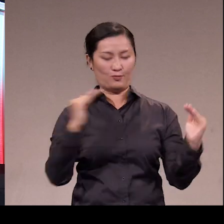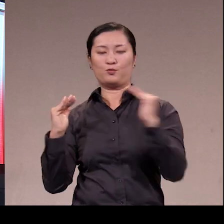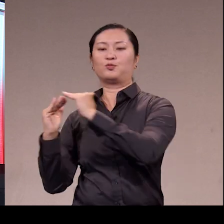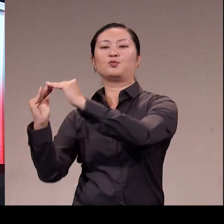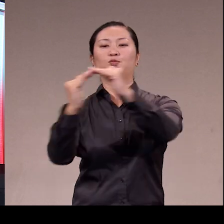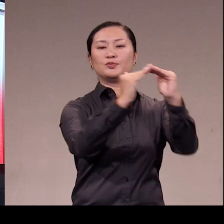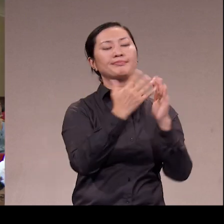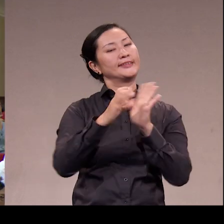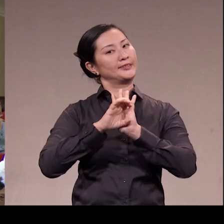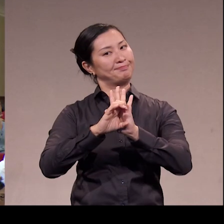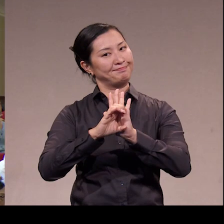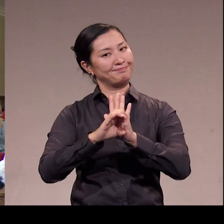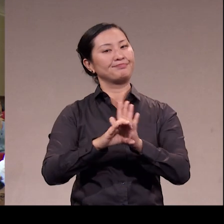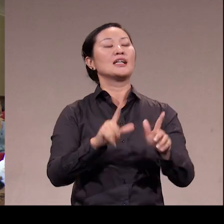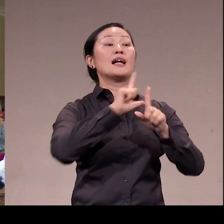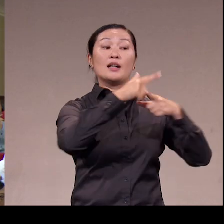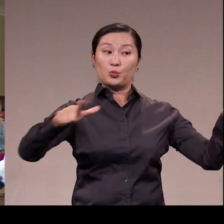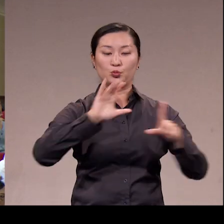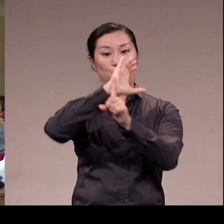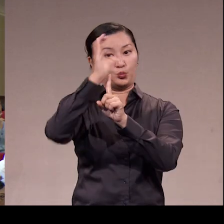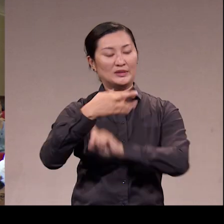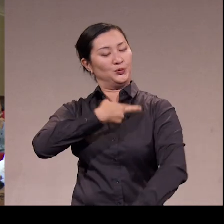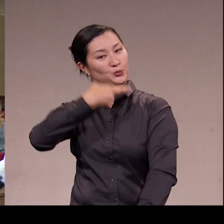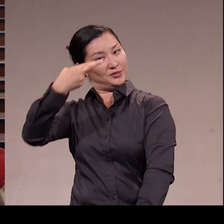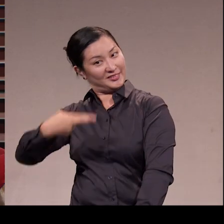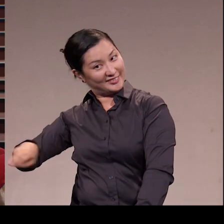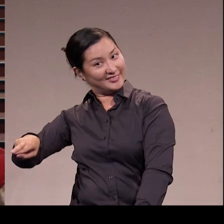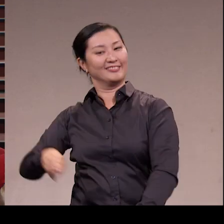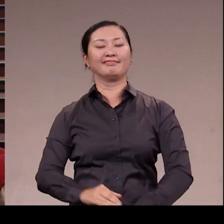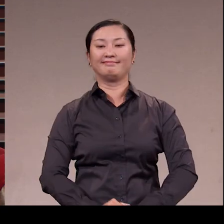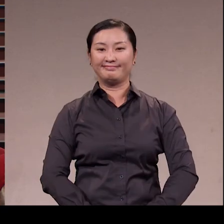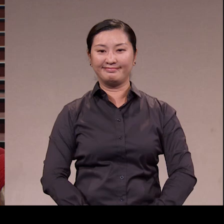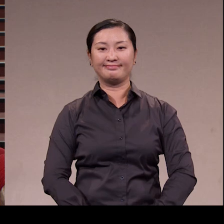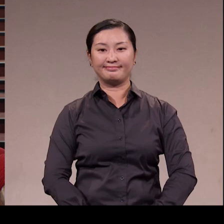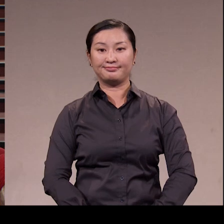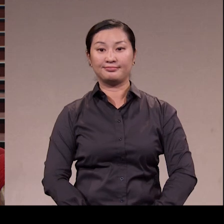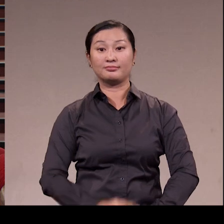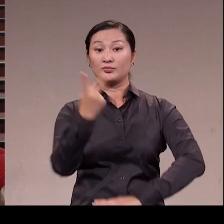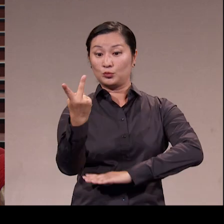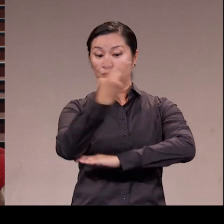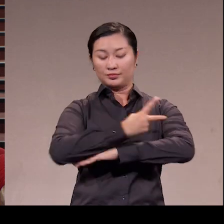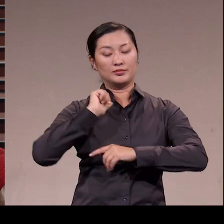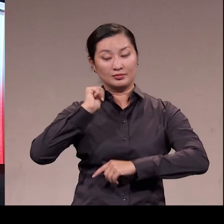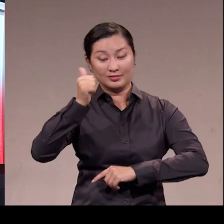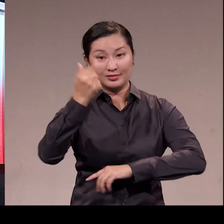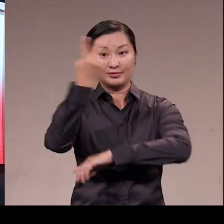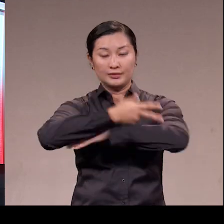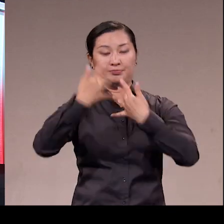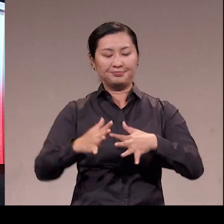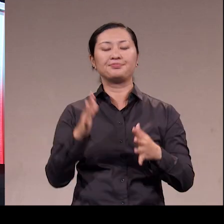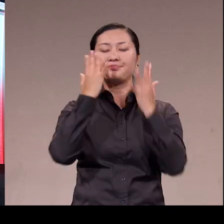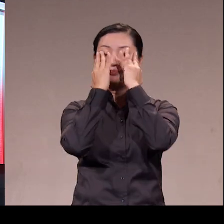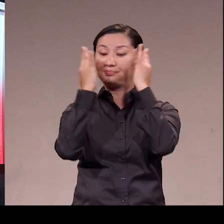culture, and religion. Two days later, Mr Lee held a press conference with